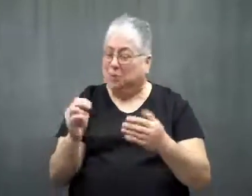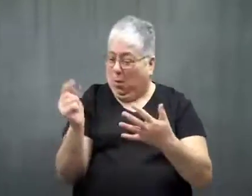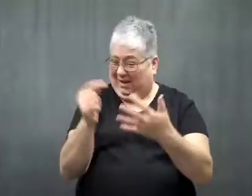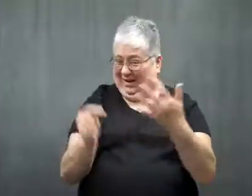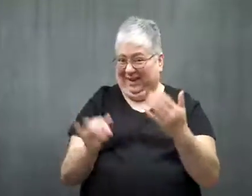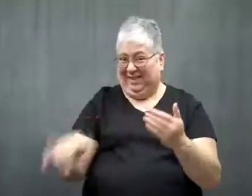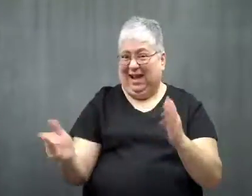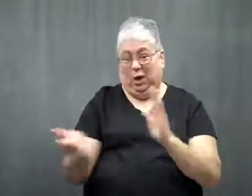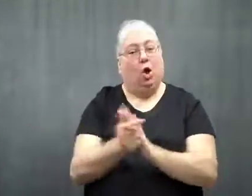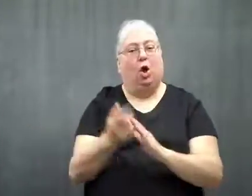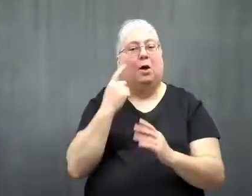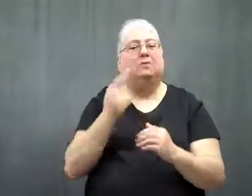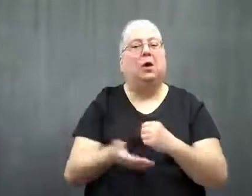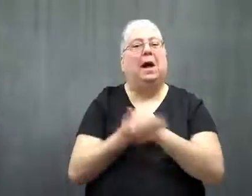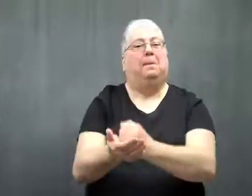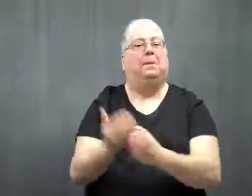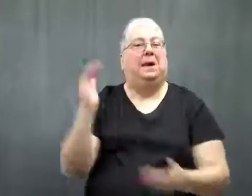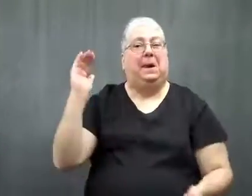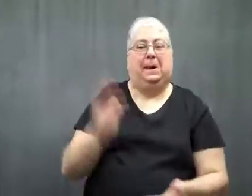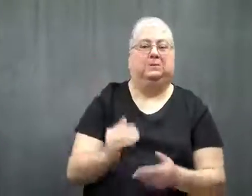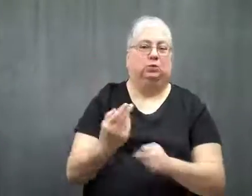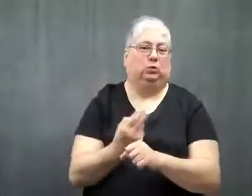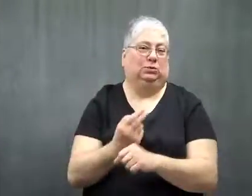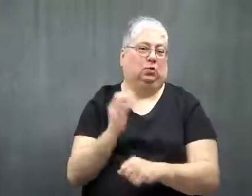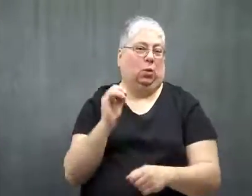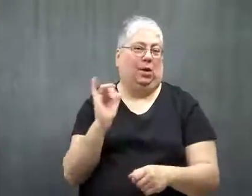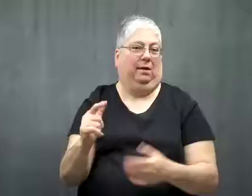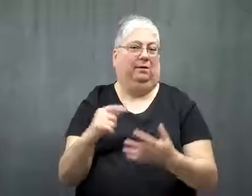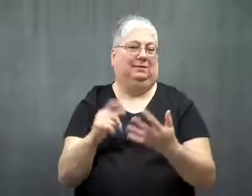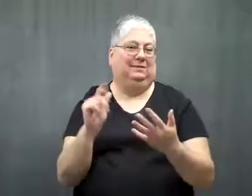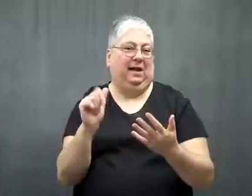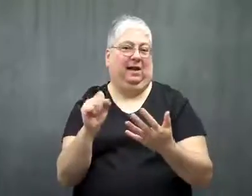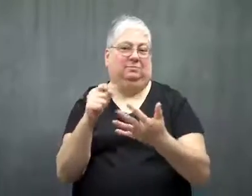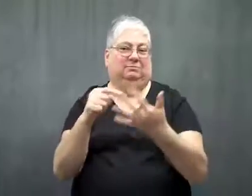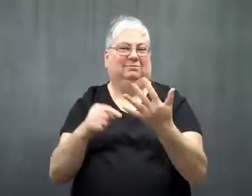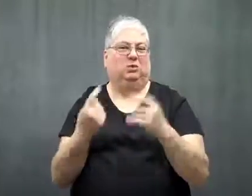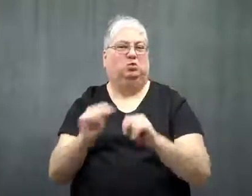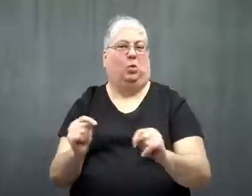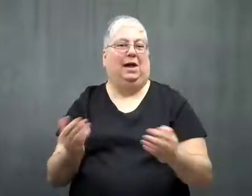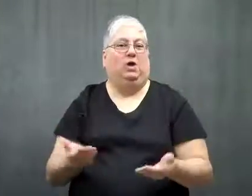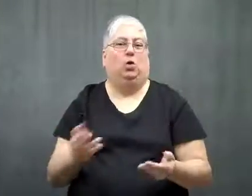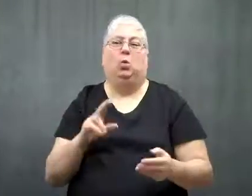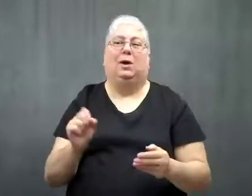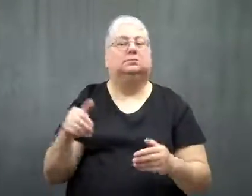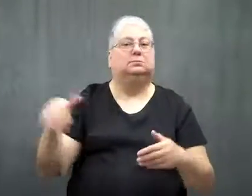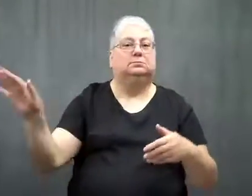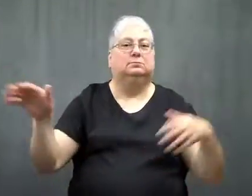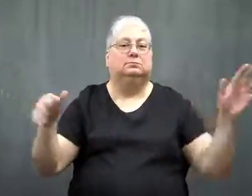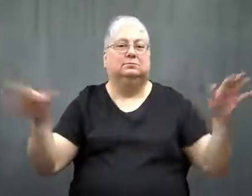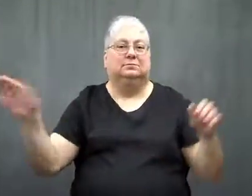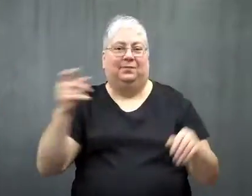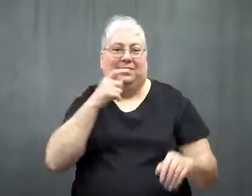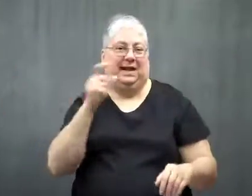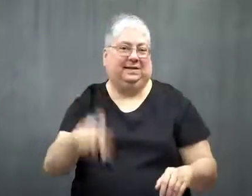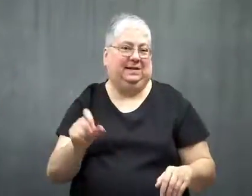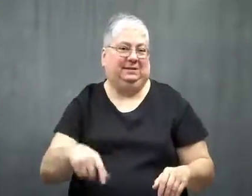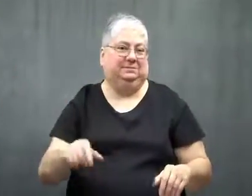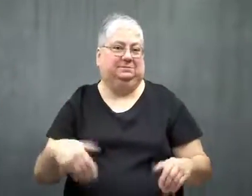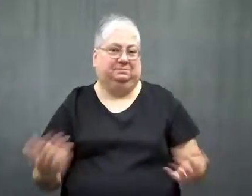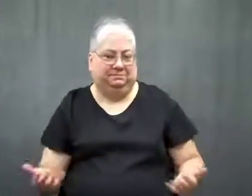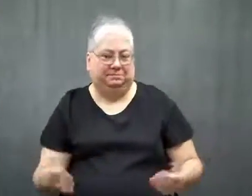The thrust of the law is to reduce dependence on foreign oil and gas.